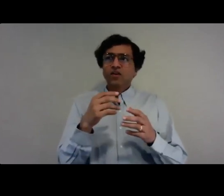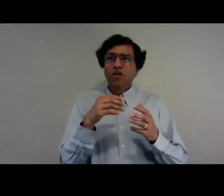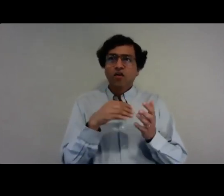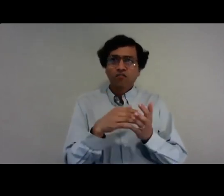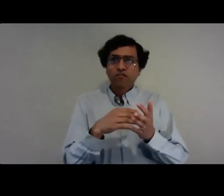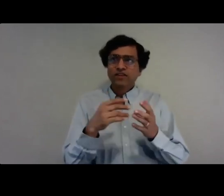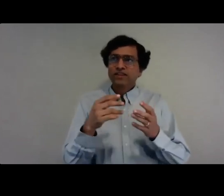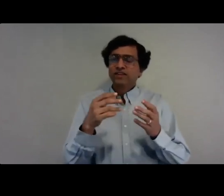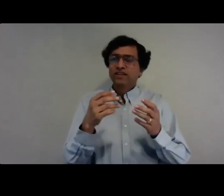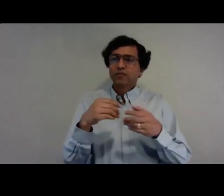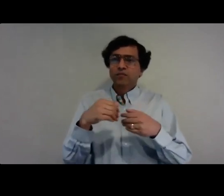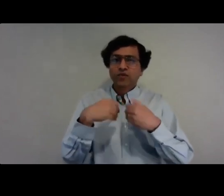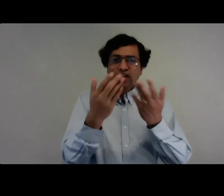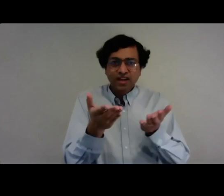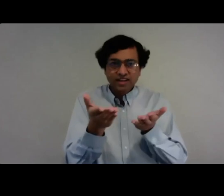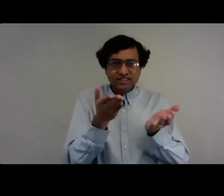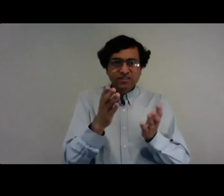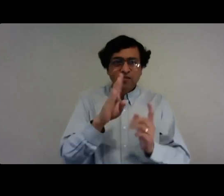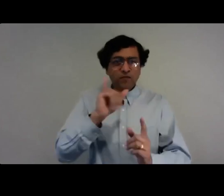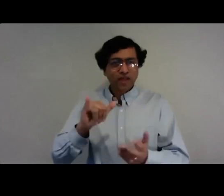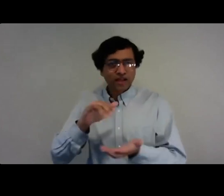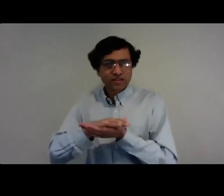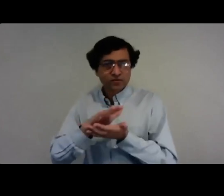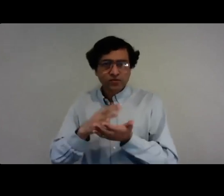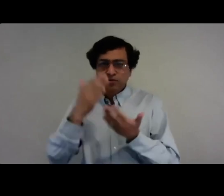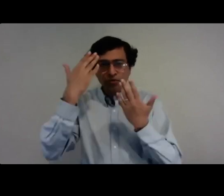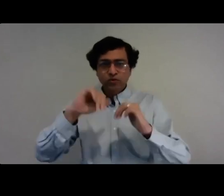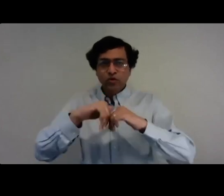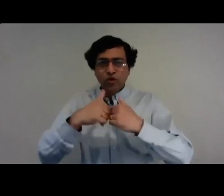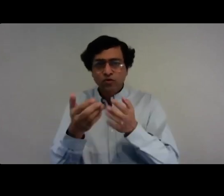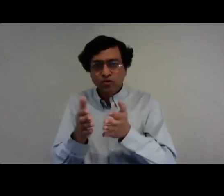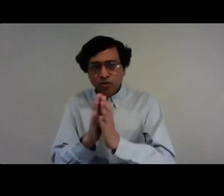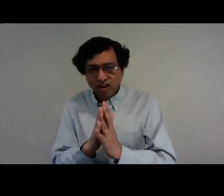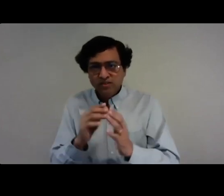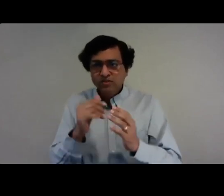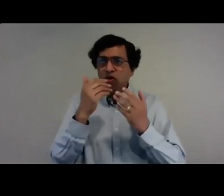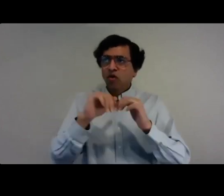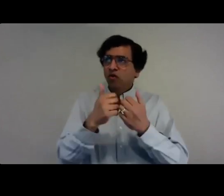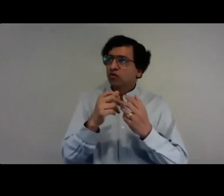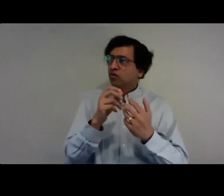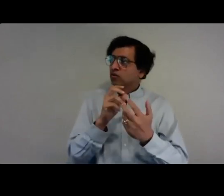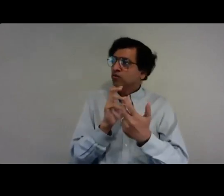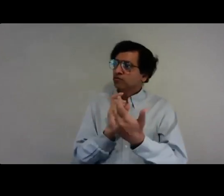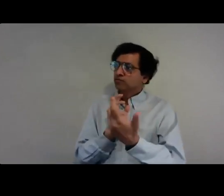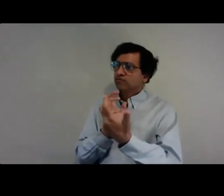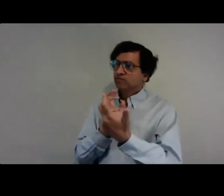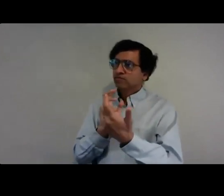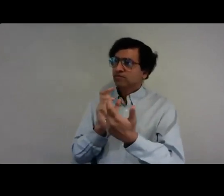well trained on independence or autonomy. They have been given services by the school so they